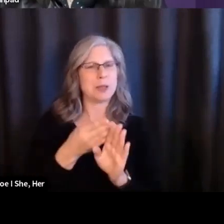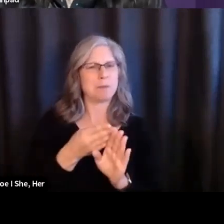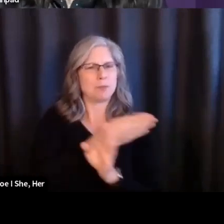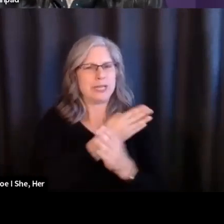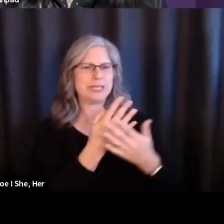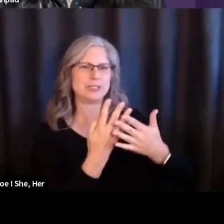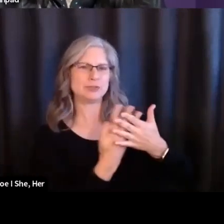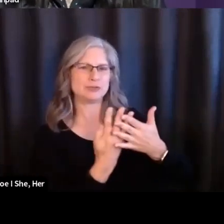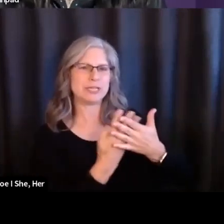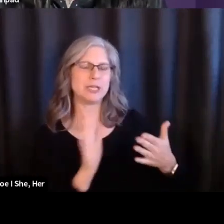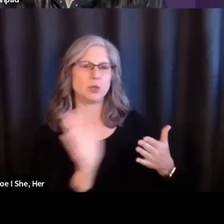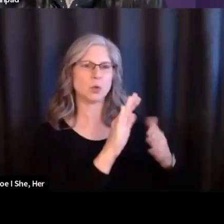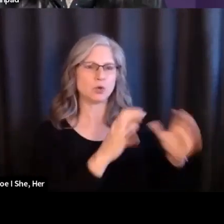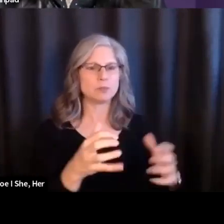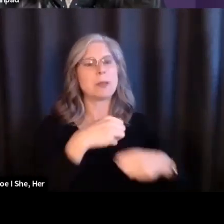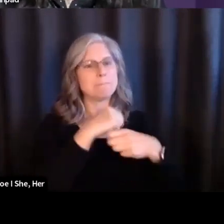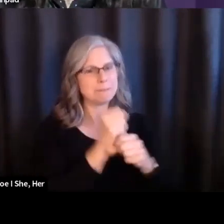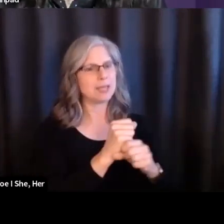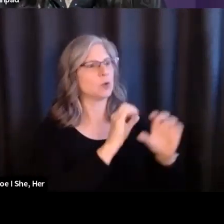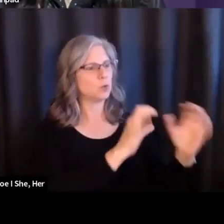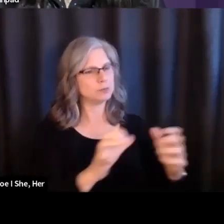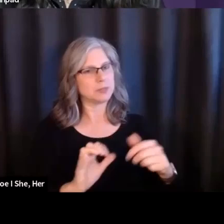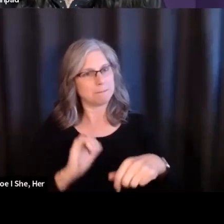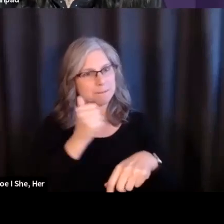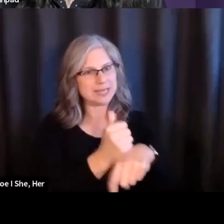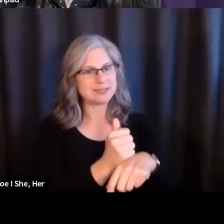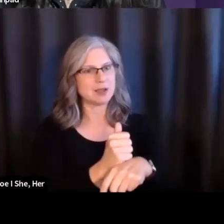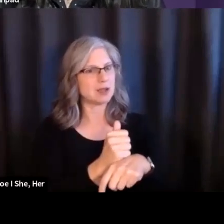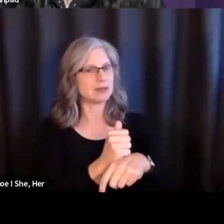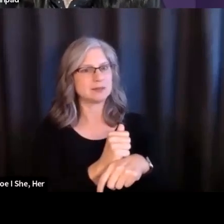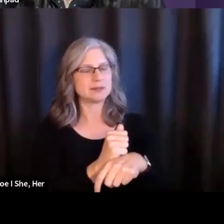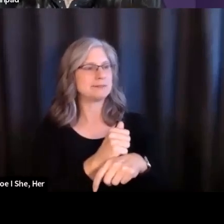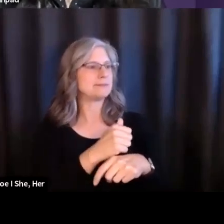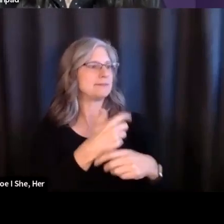groups, create groups on the basis of something like a CDI.